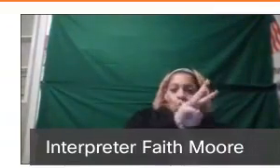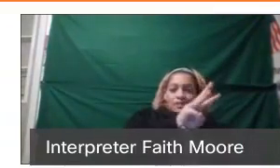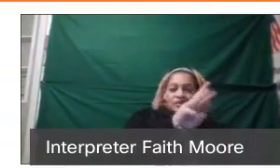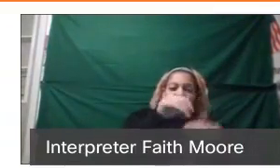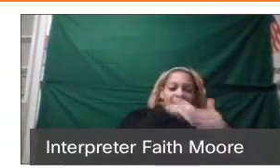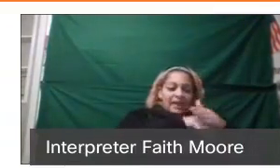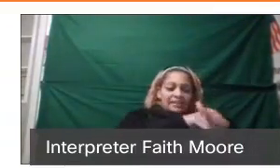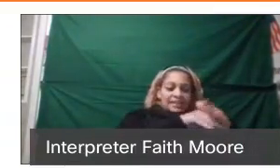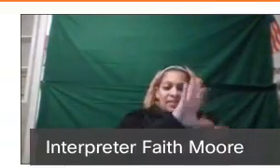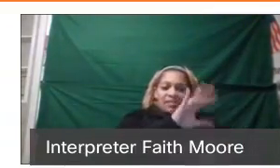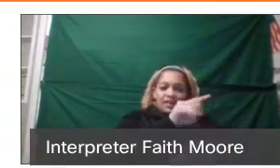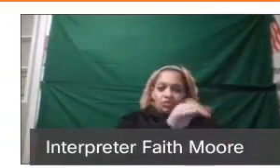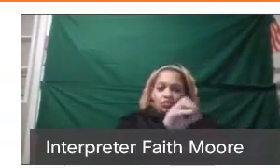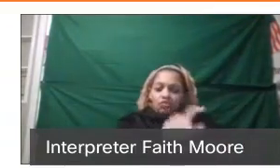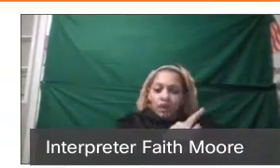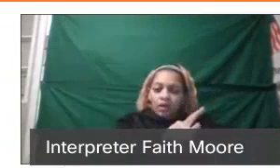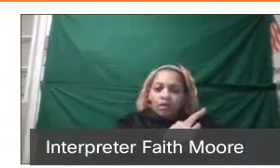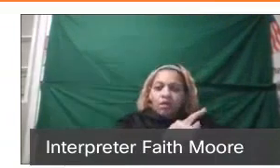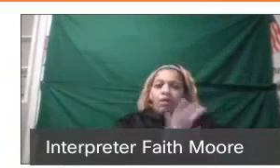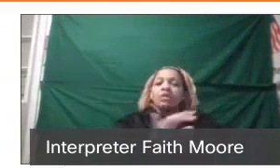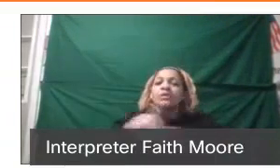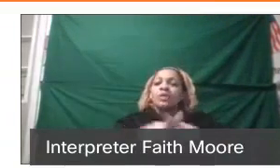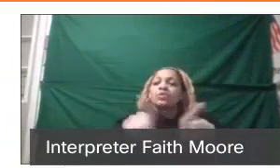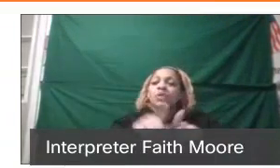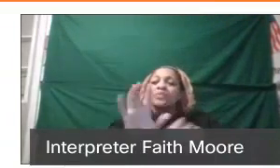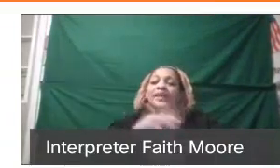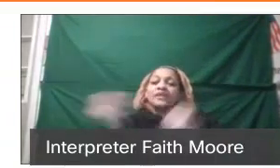And driver's crossing the trail.